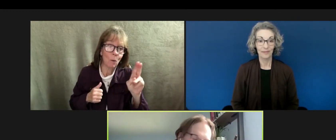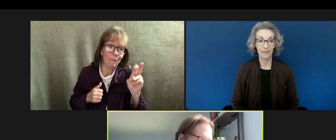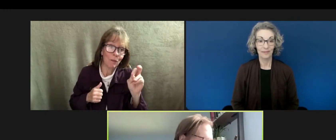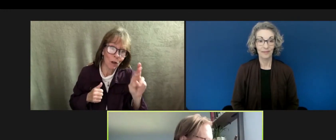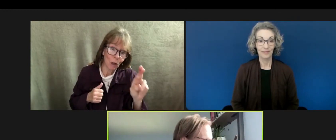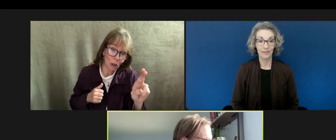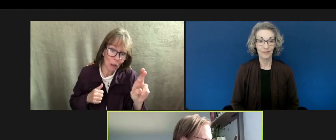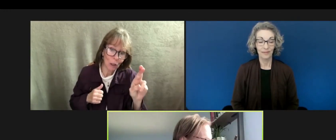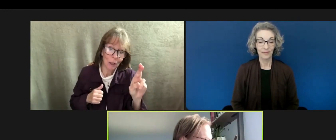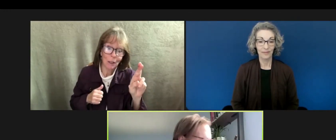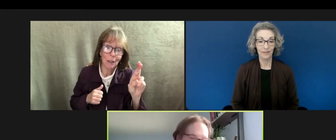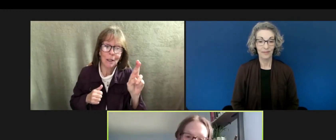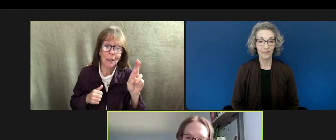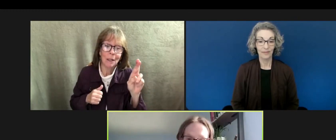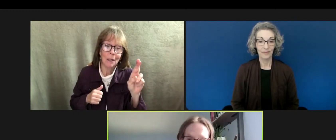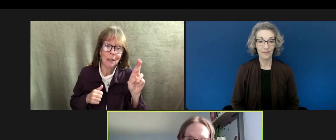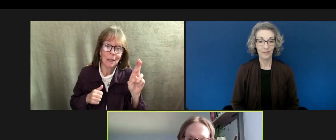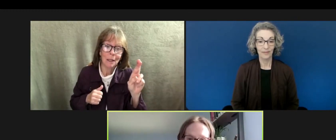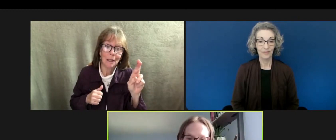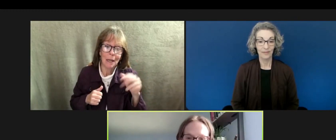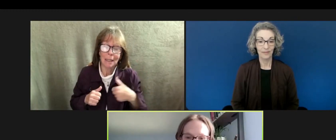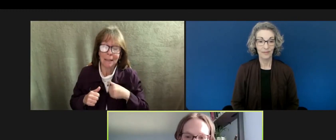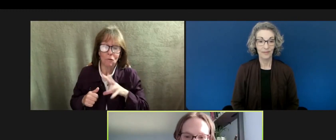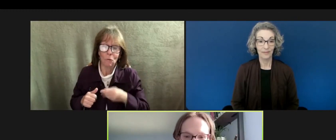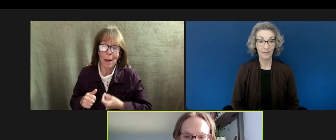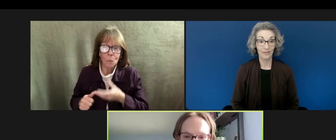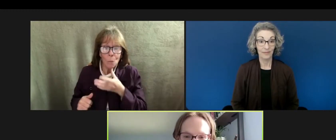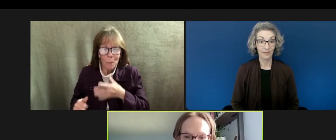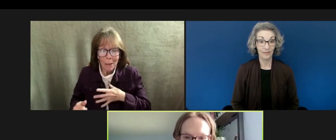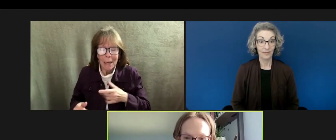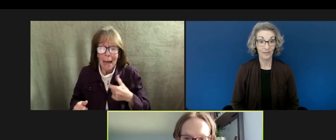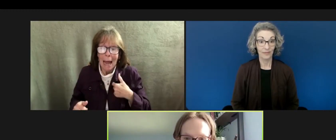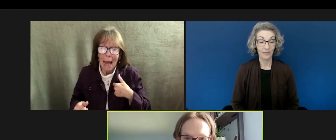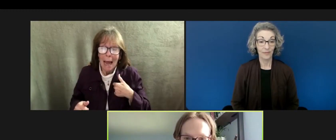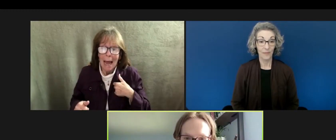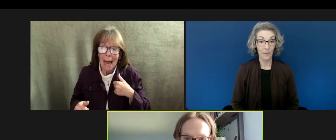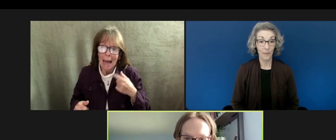I think disclosure is something that I think about every day,